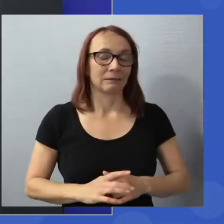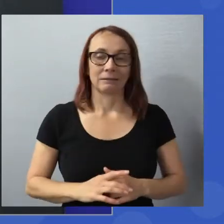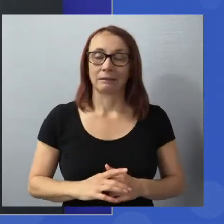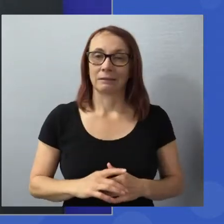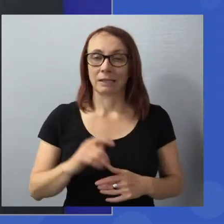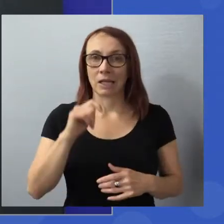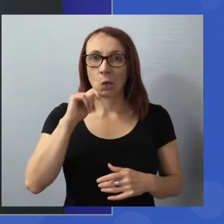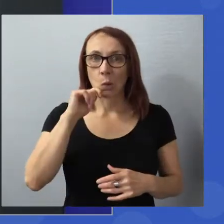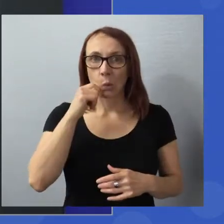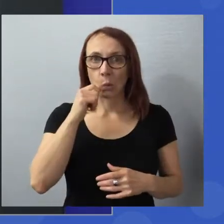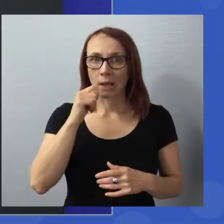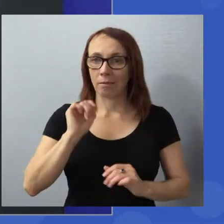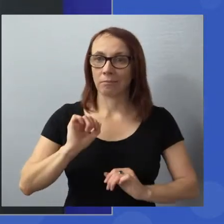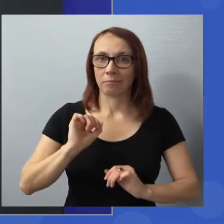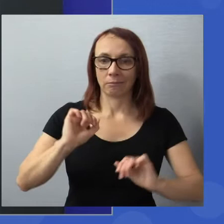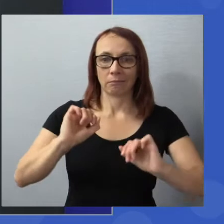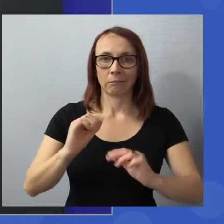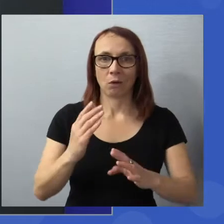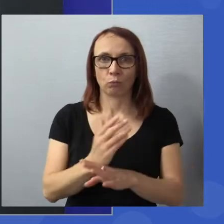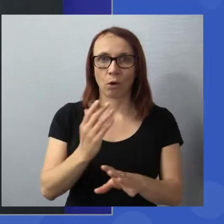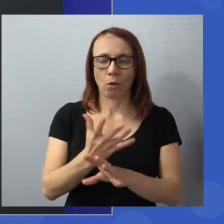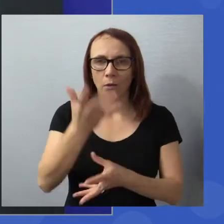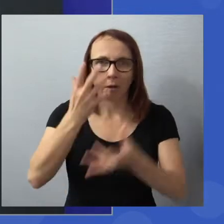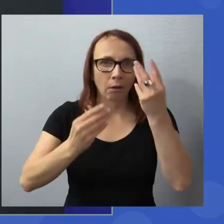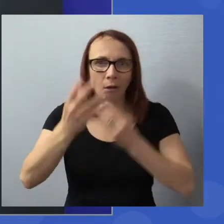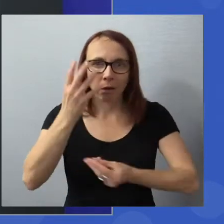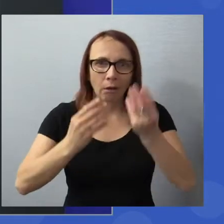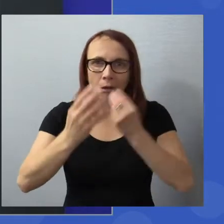on your work and how we've proceeded and using a lot of the learning from this